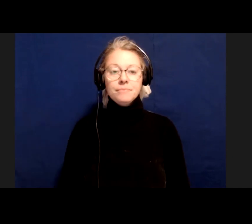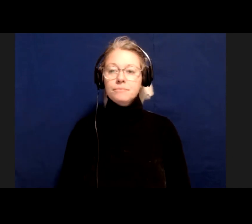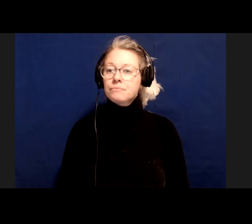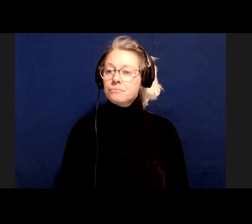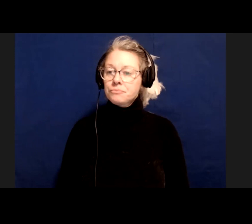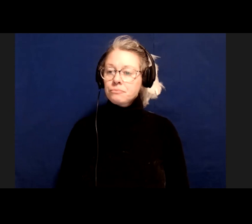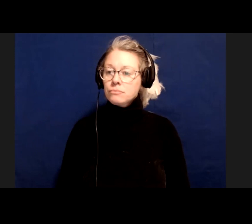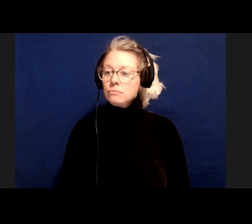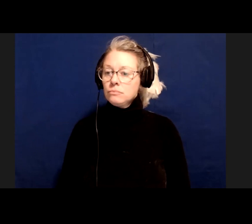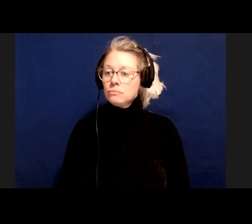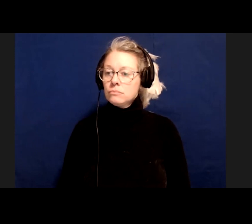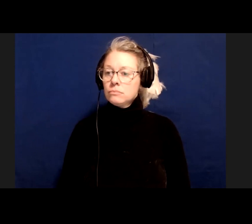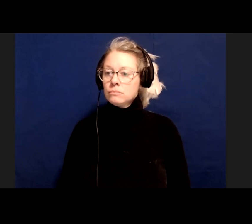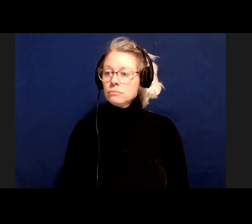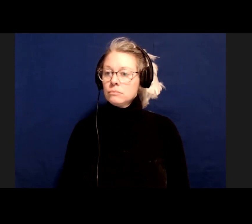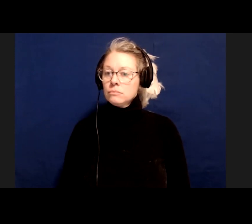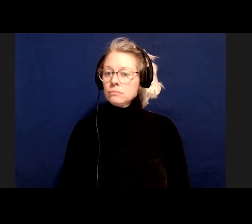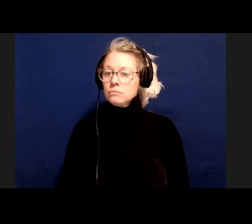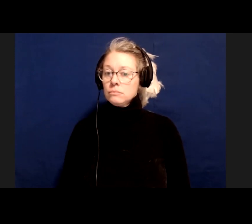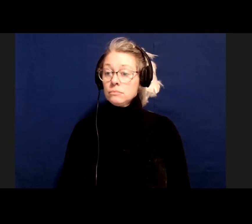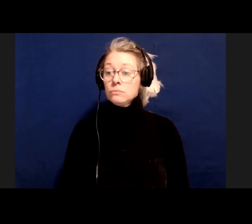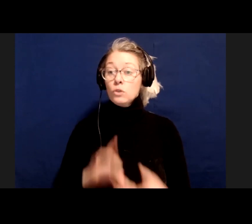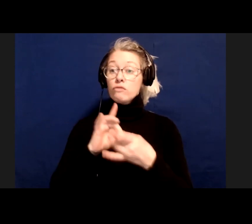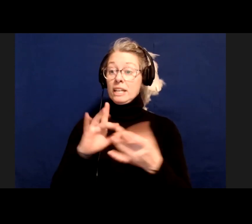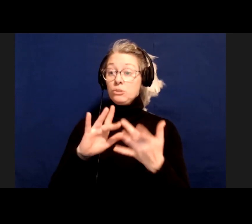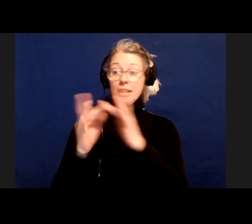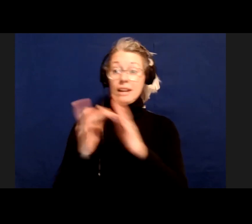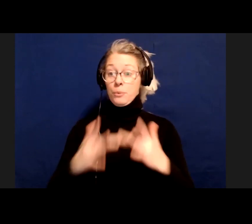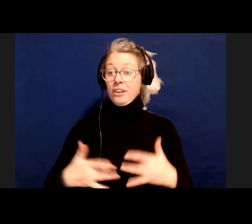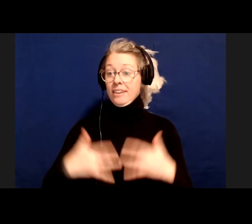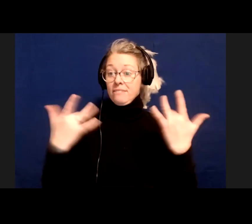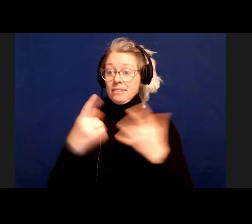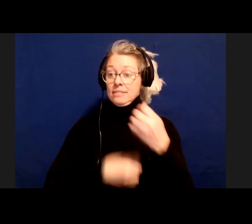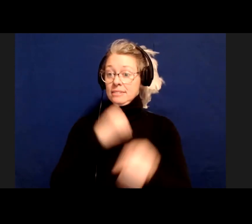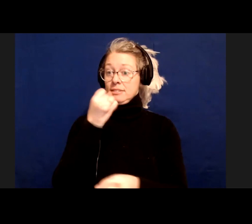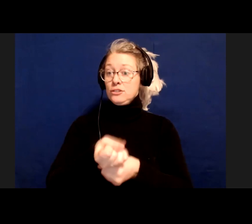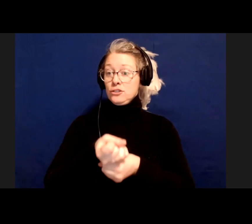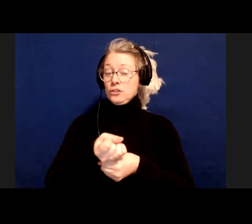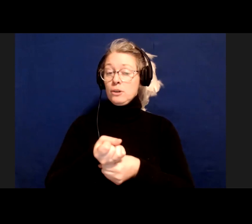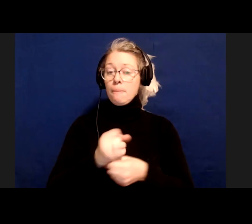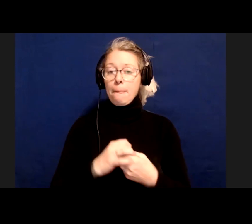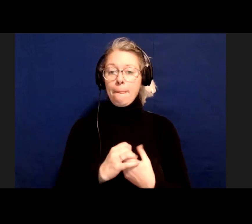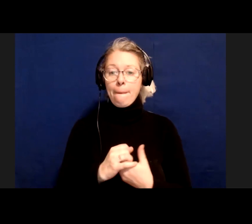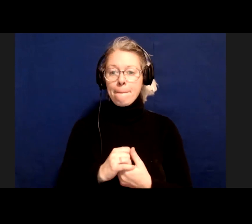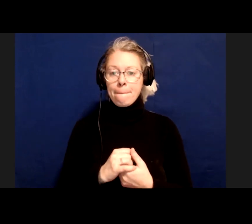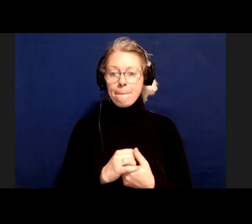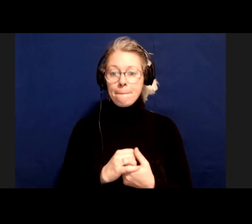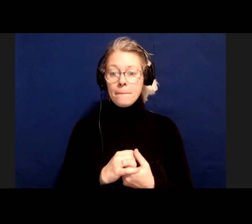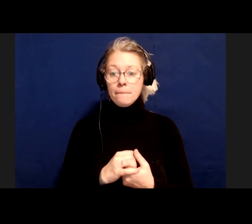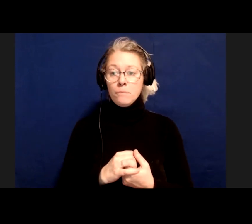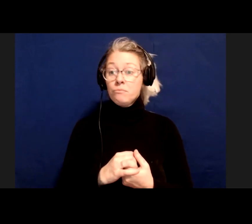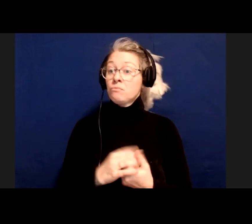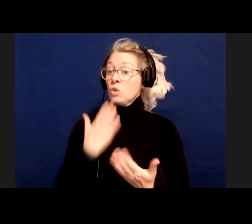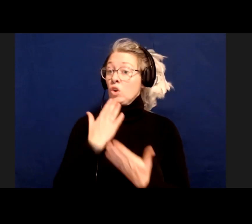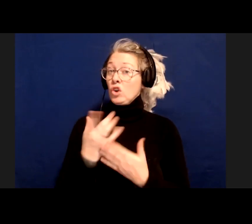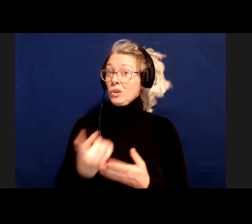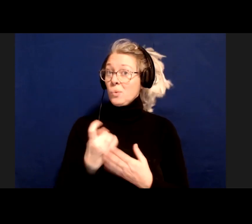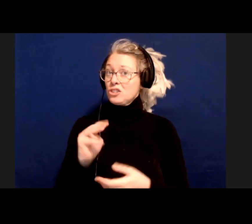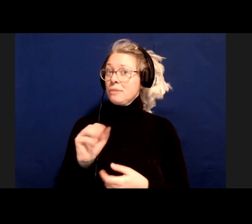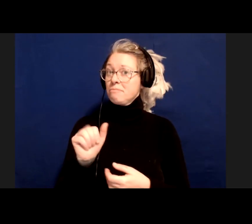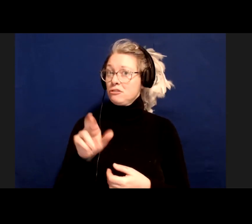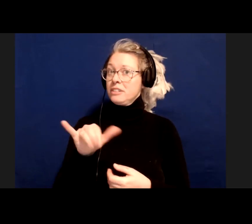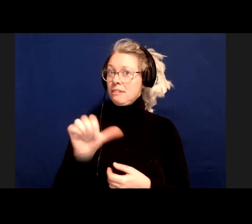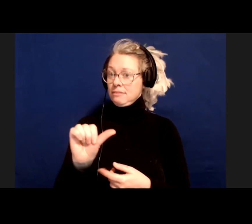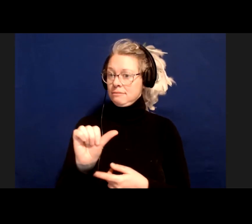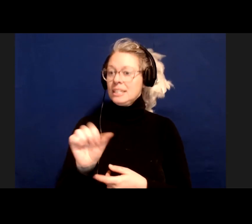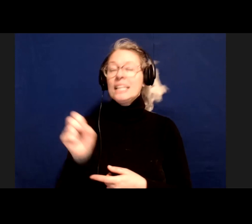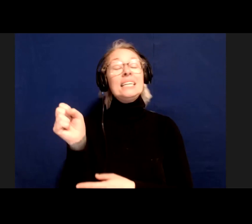In terms of networking events, that's actually a really good question. And yes, and I think